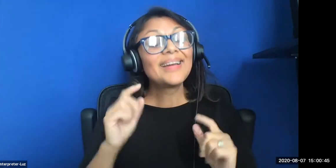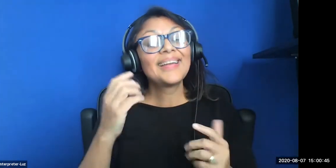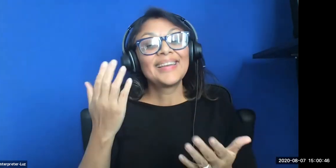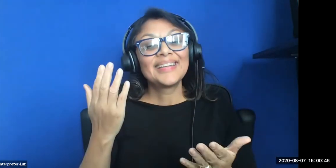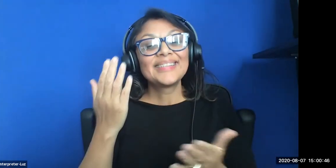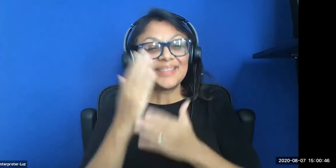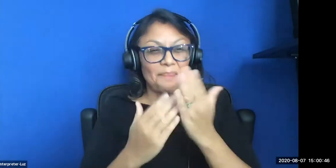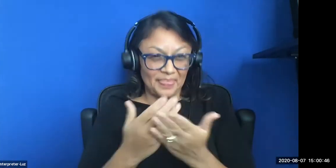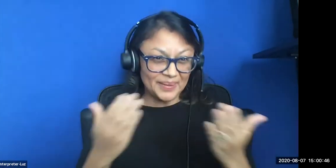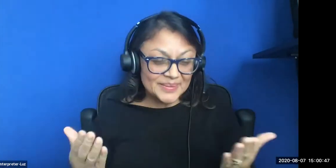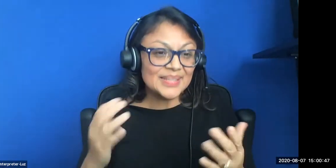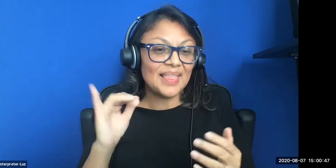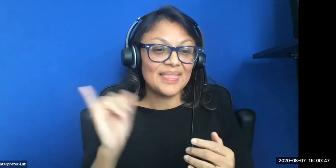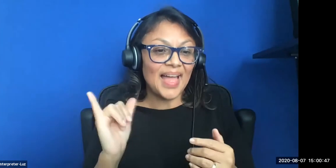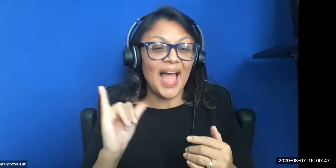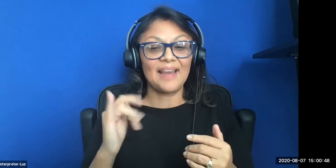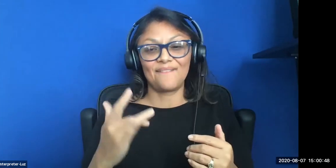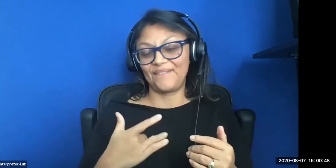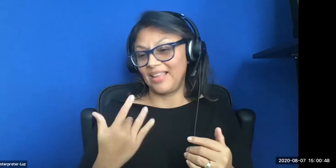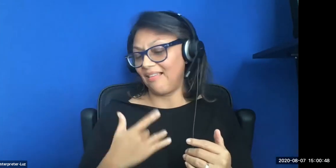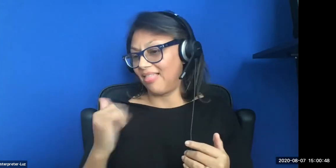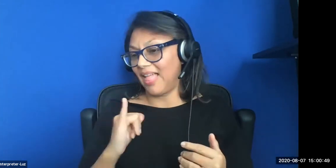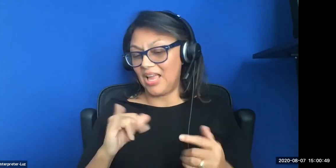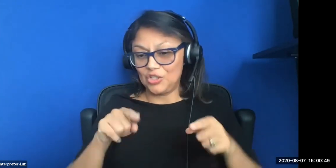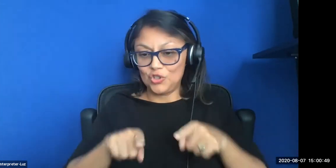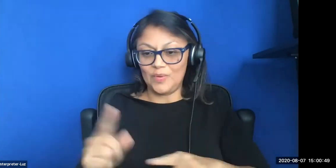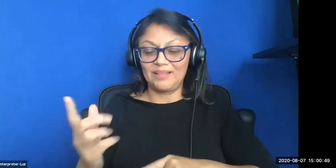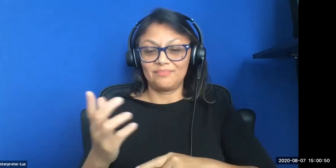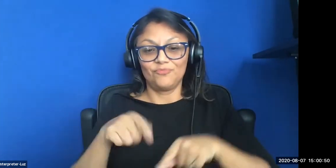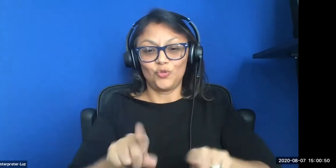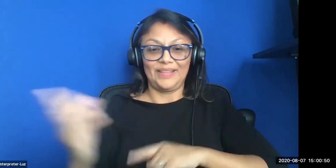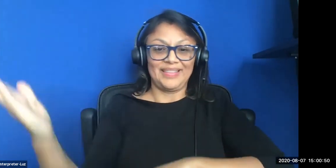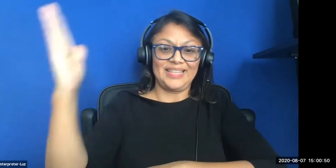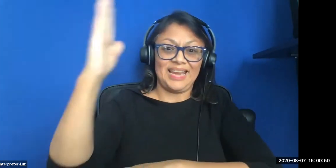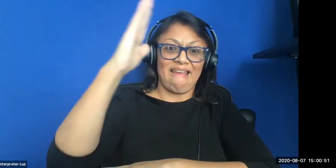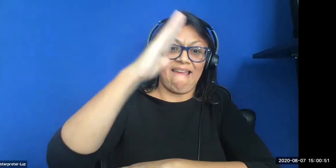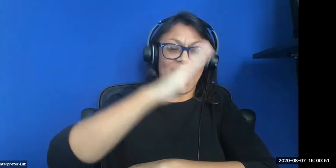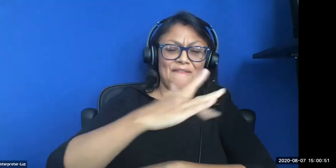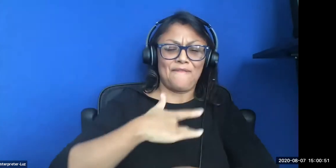Channelle Charest: Maybe feel like drained by throughout the day, you know, it's just, it's such a different experience now and we're not able to